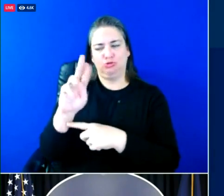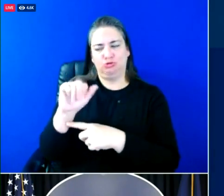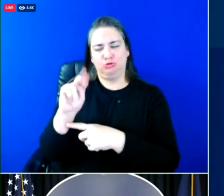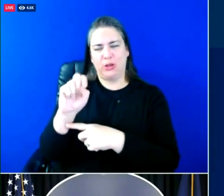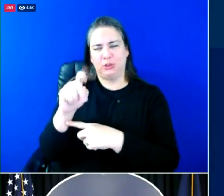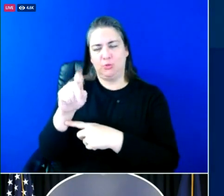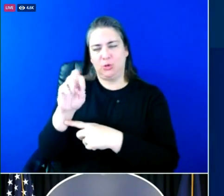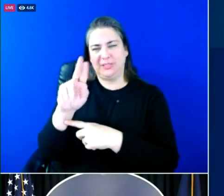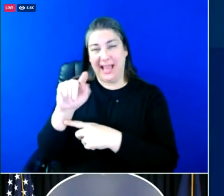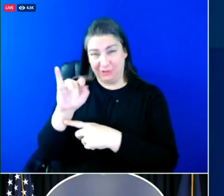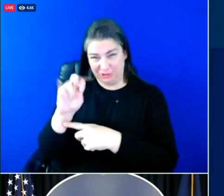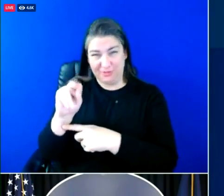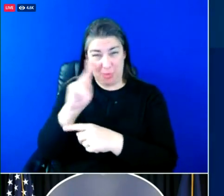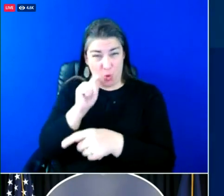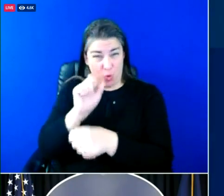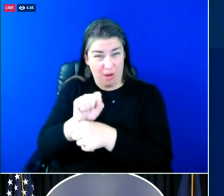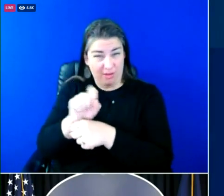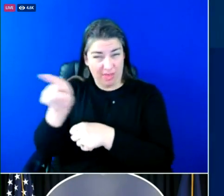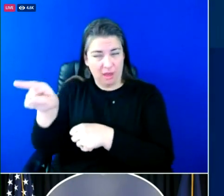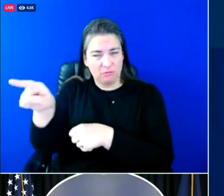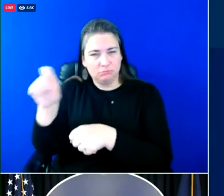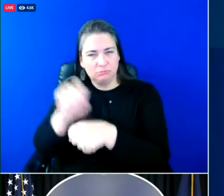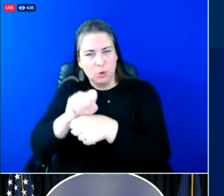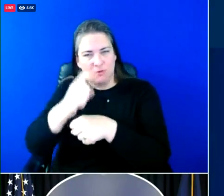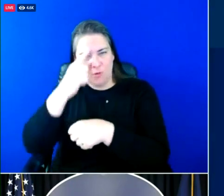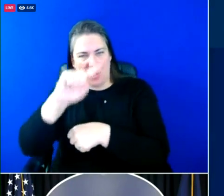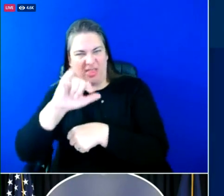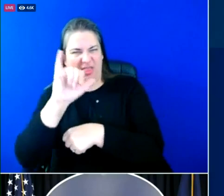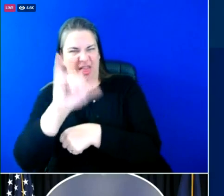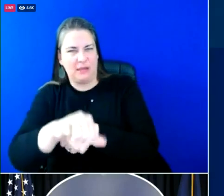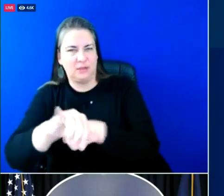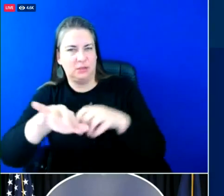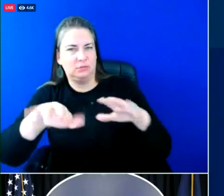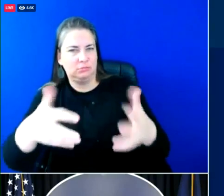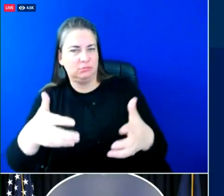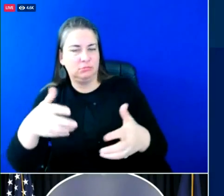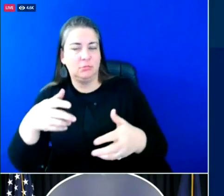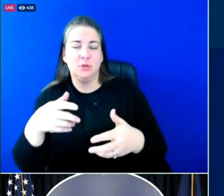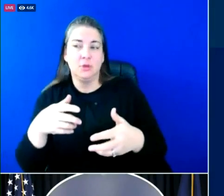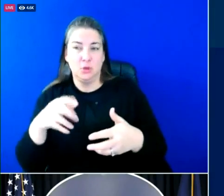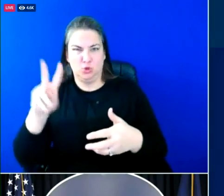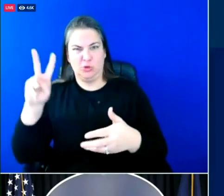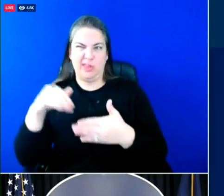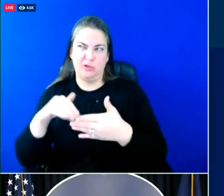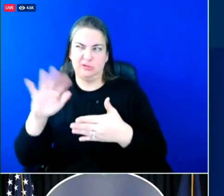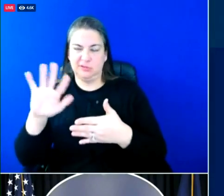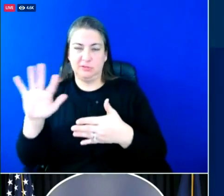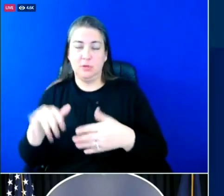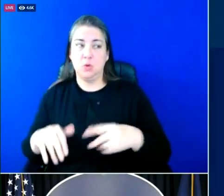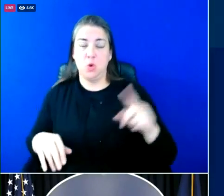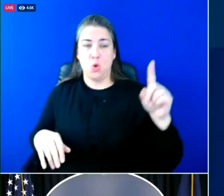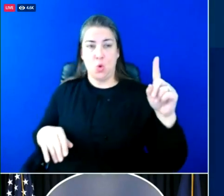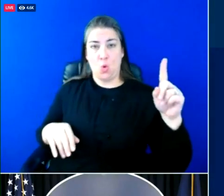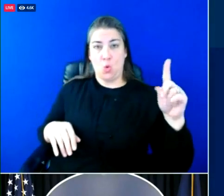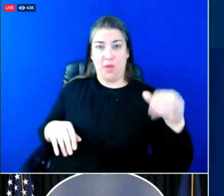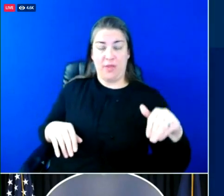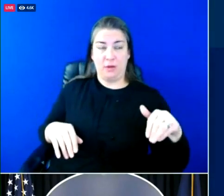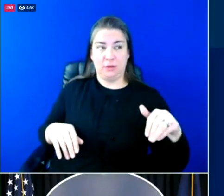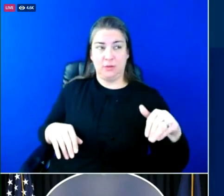control effort and more than 1000 in fact, 1000 and 24 pieces of equipment.